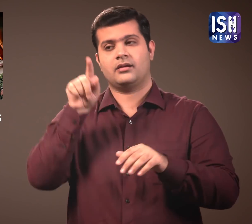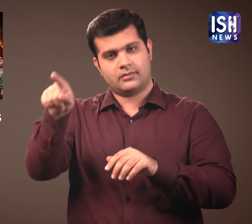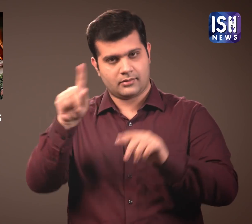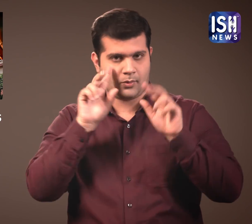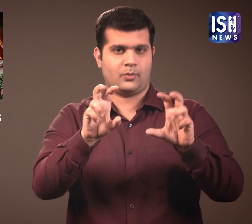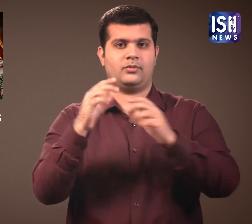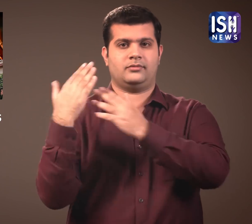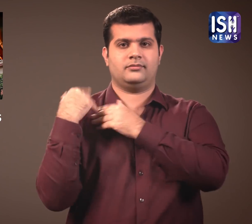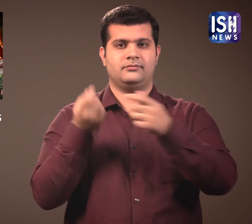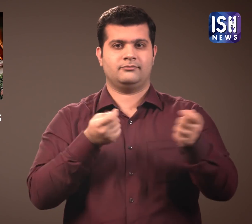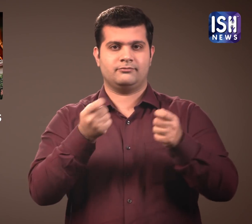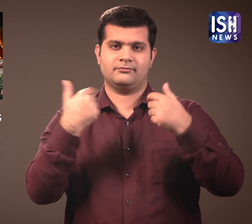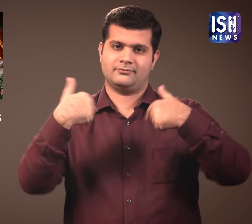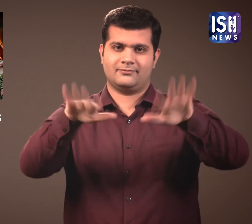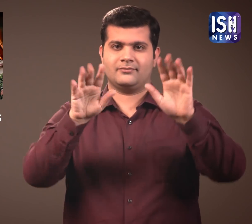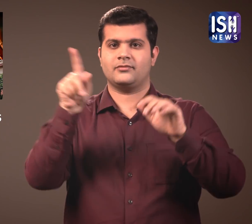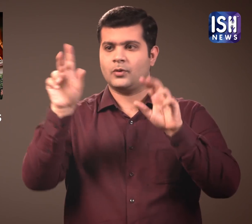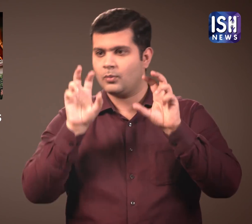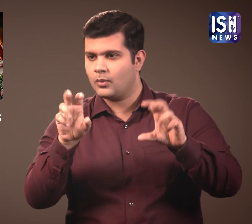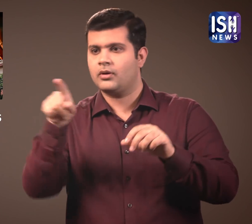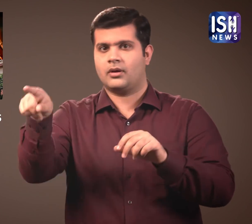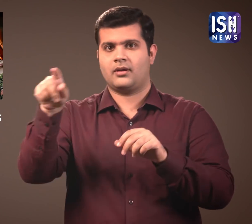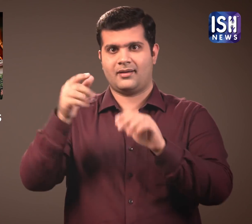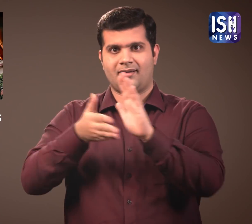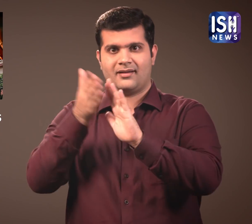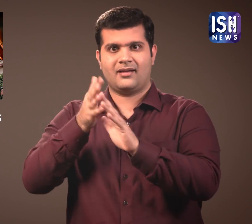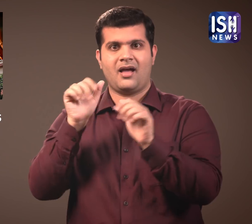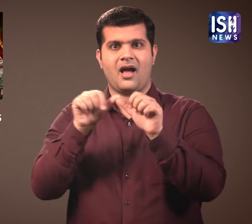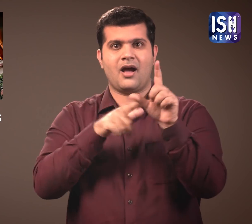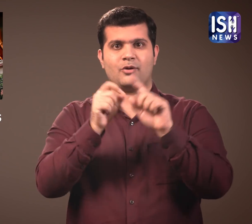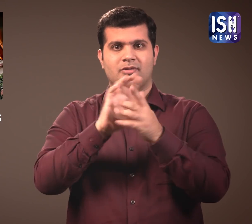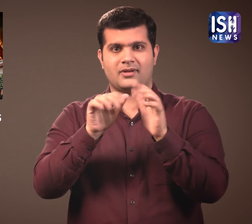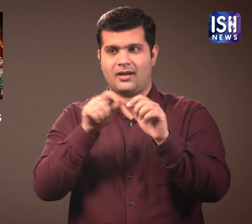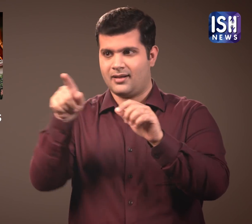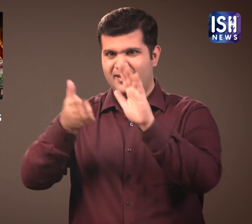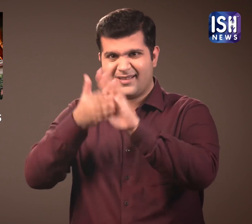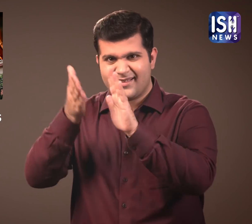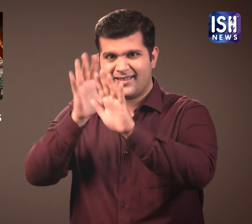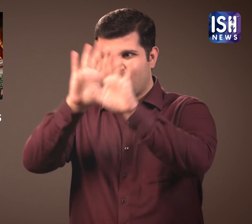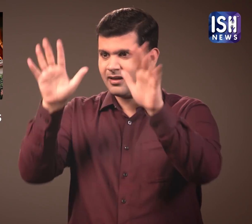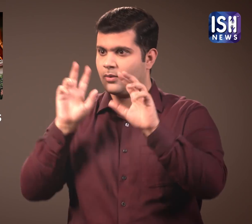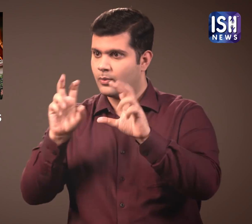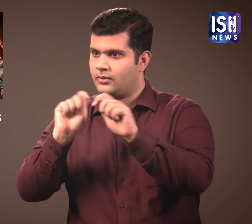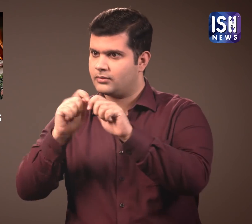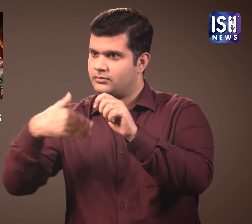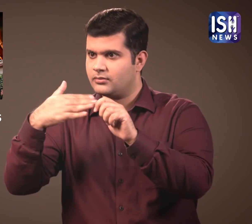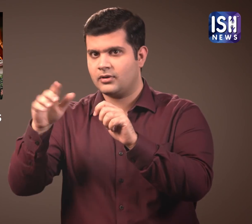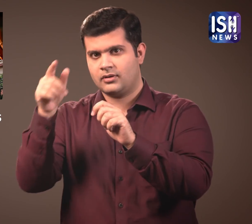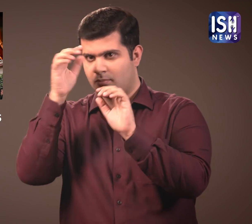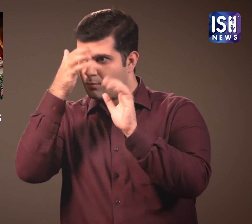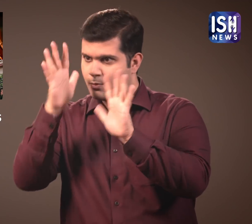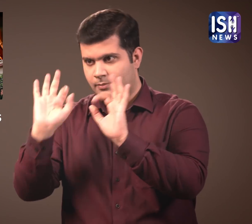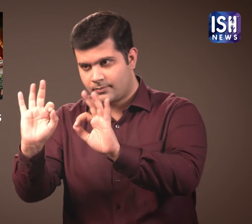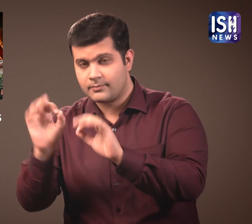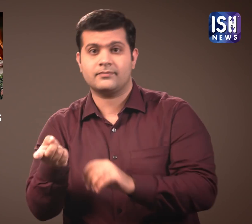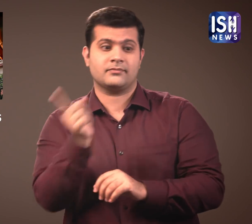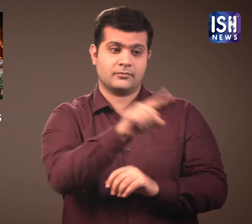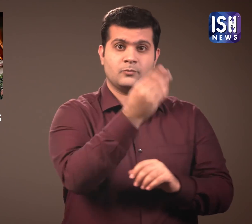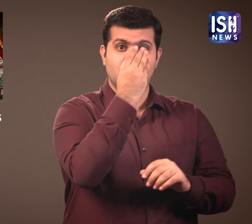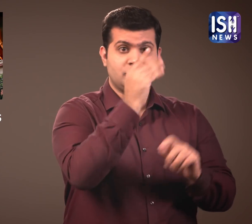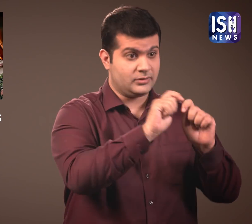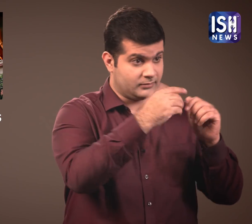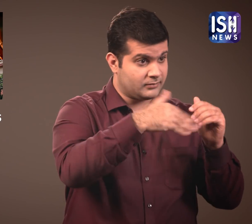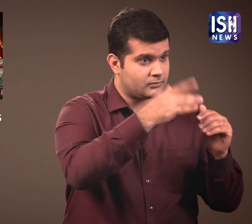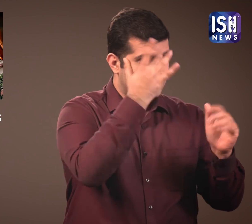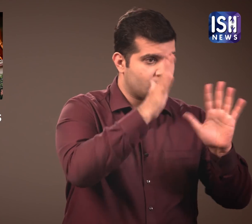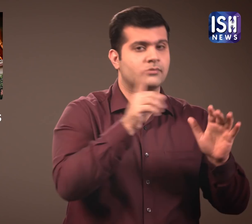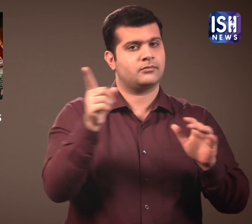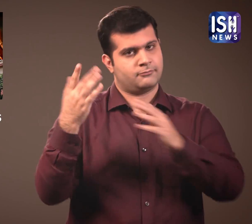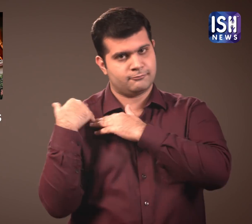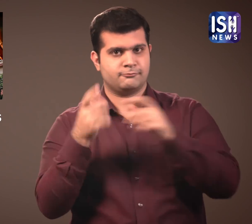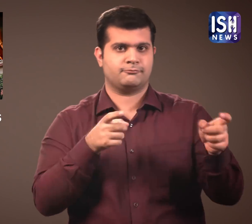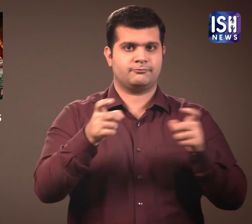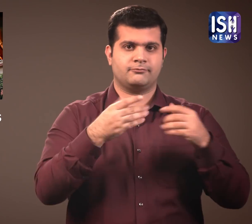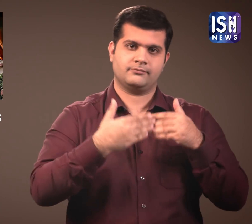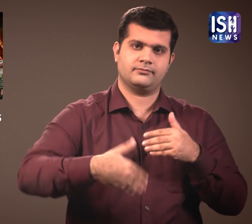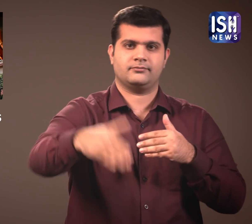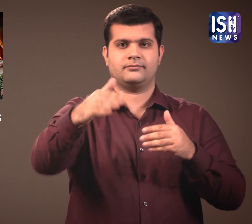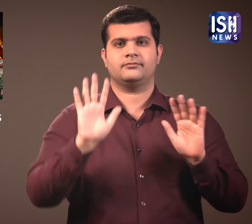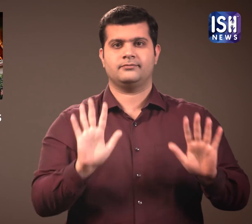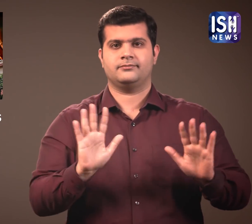they will control the land and oversee the making of the Temple and Mosque.